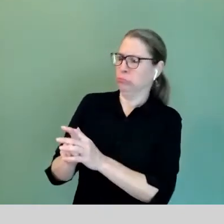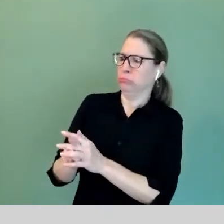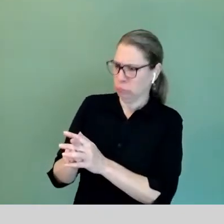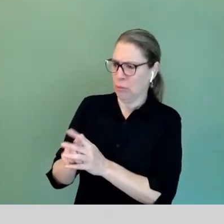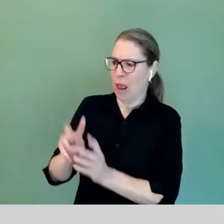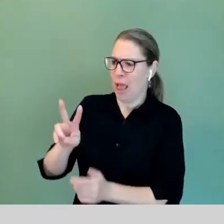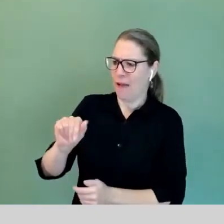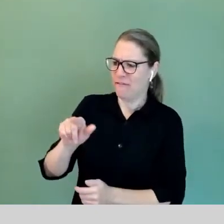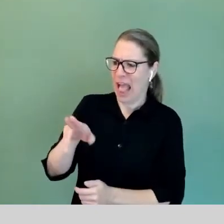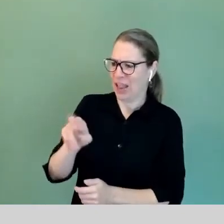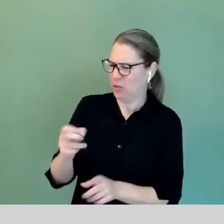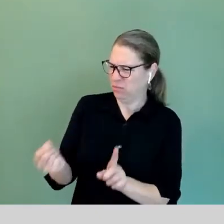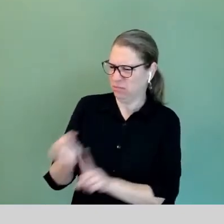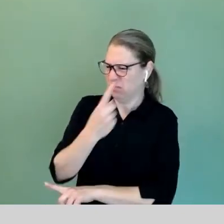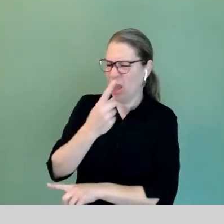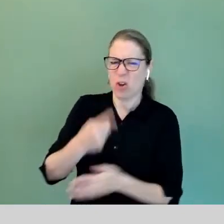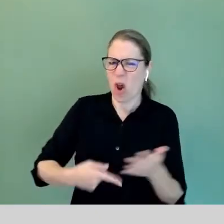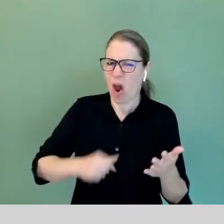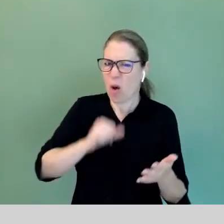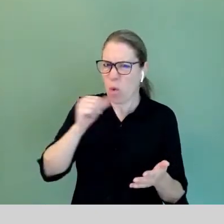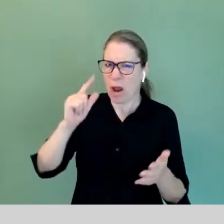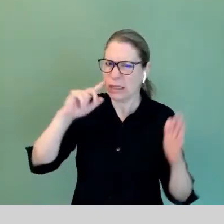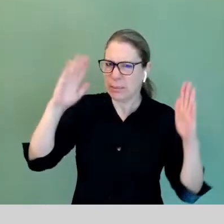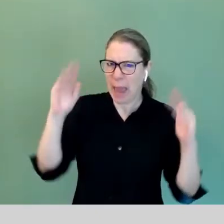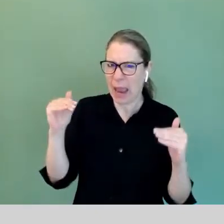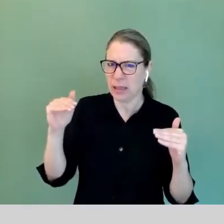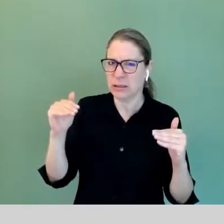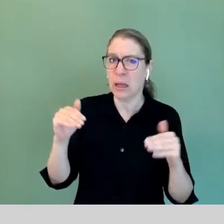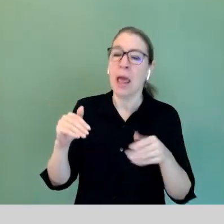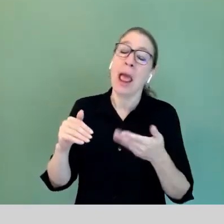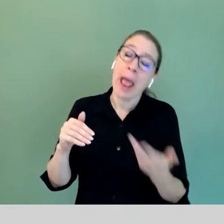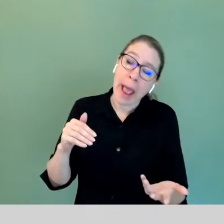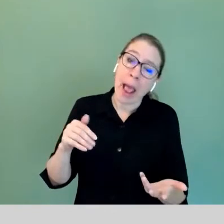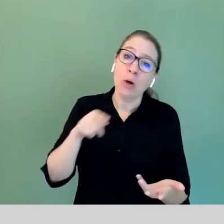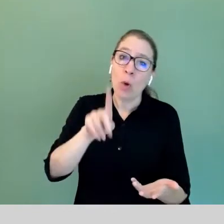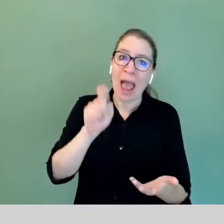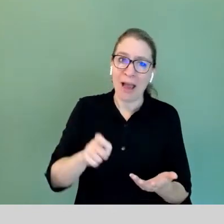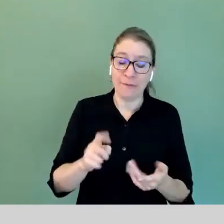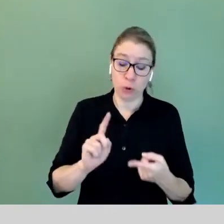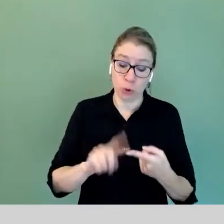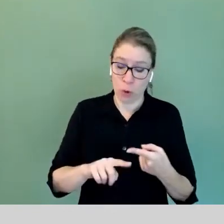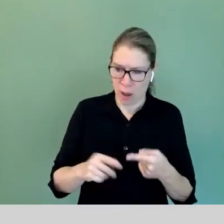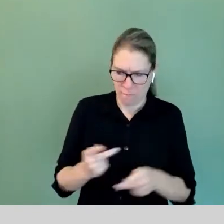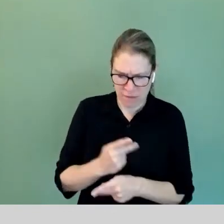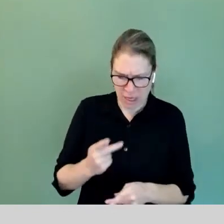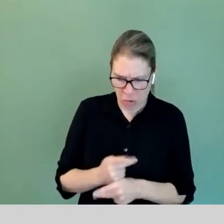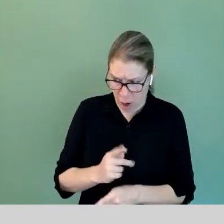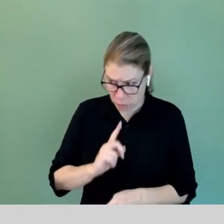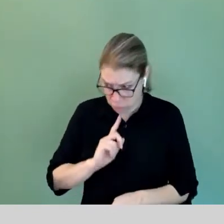that are completely outside of what you would usually expect, and you need to A, determine that this is happening